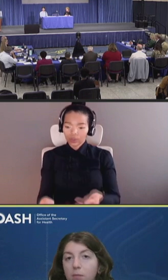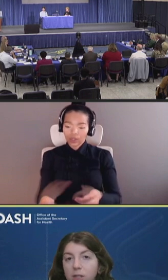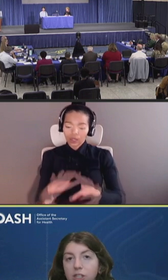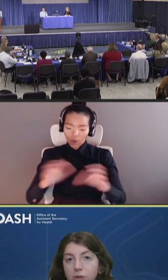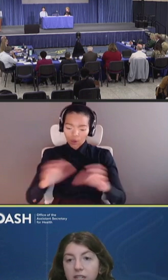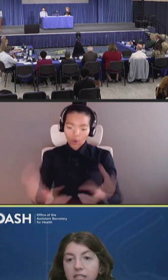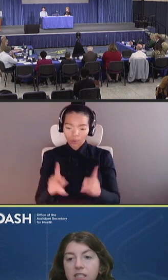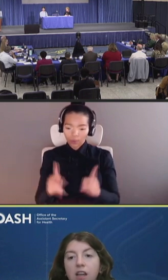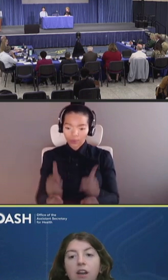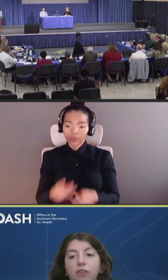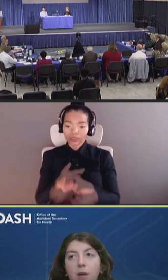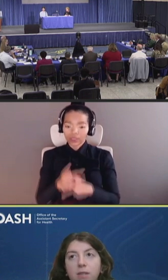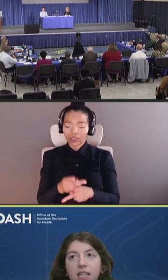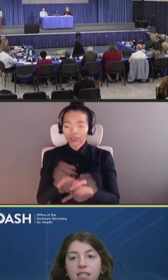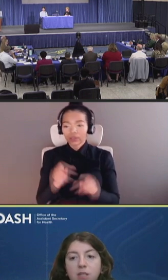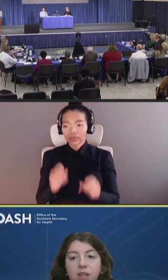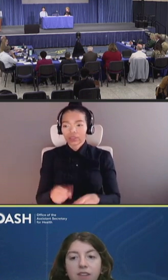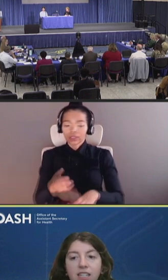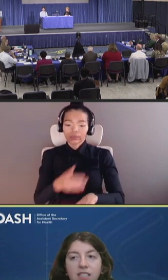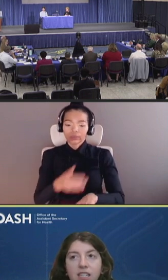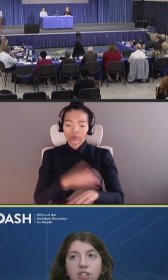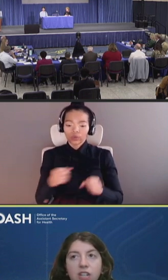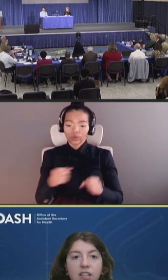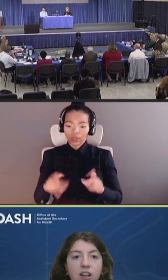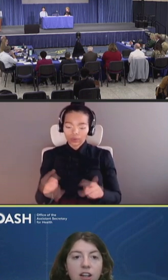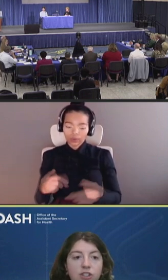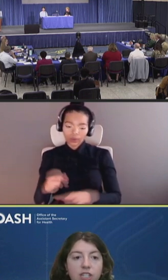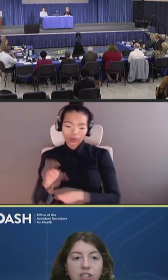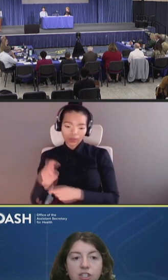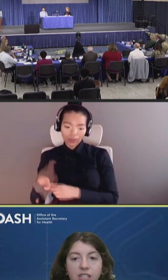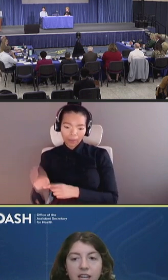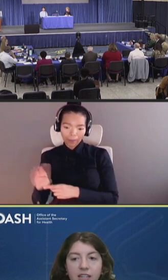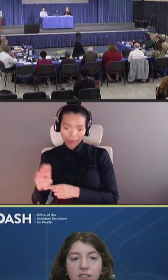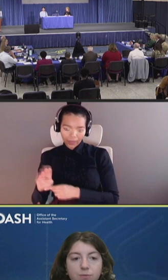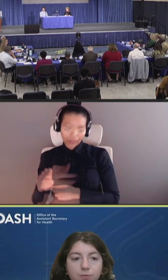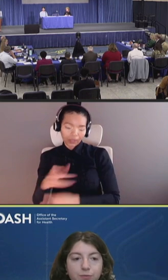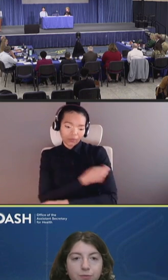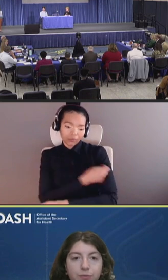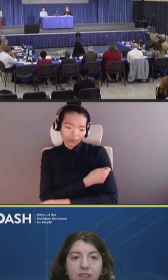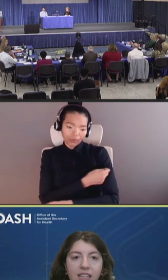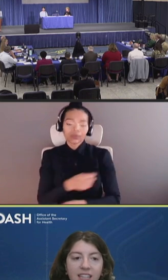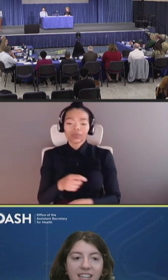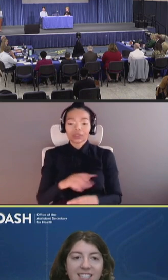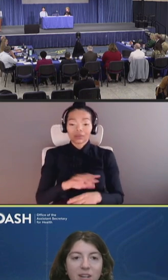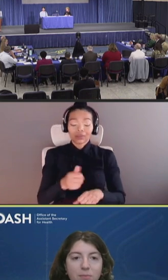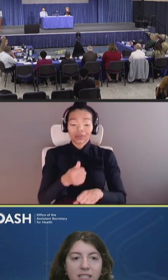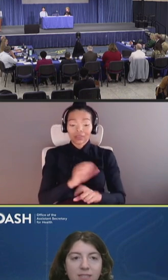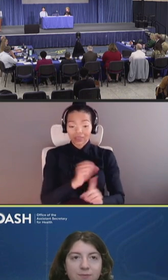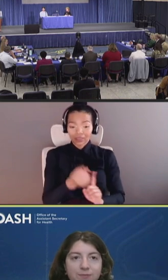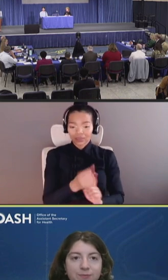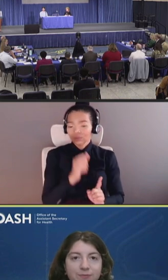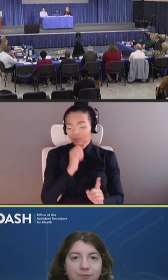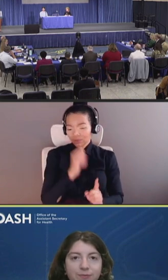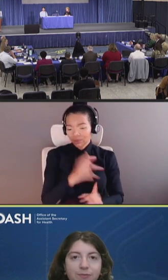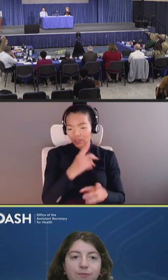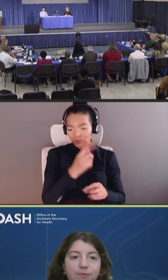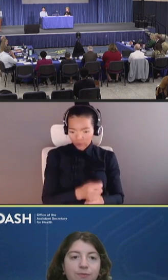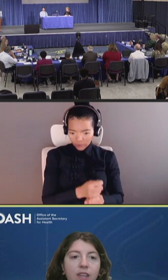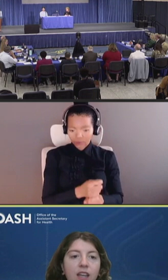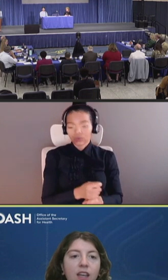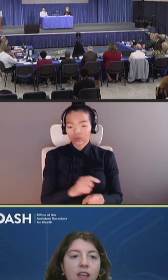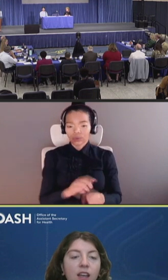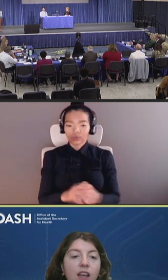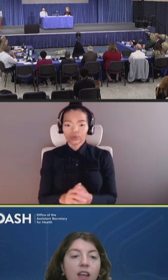opportunities for hepatitis B vaccination in non-traditional settings. Next slide, please.